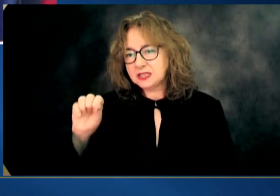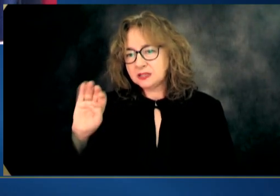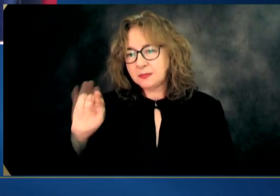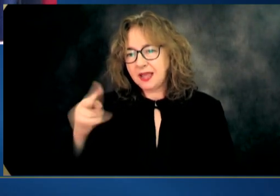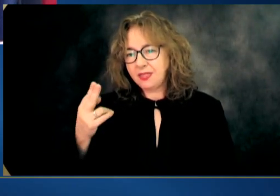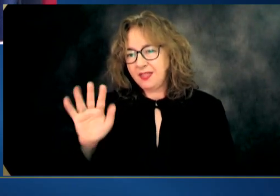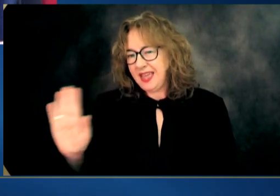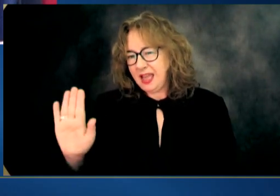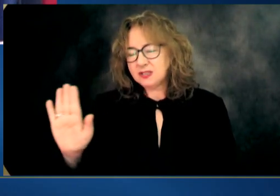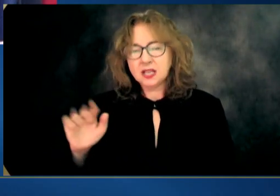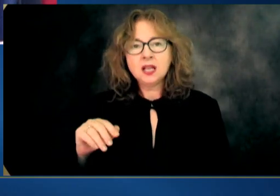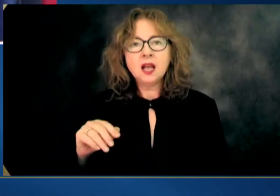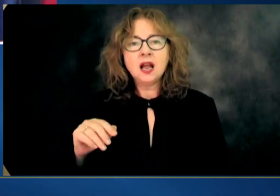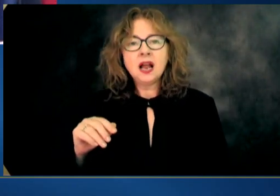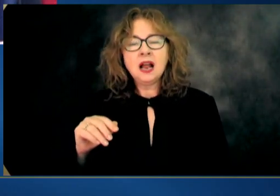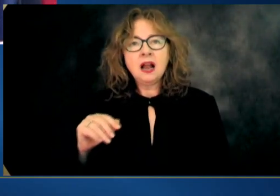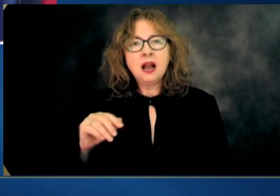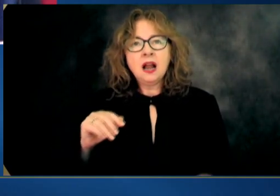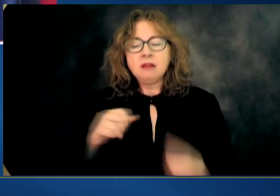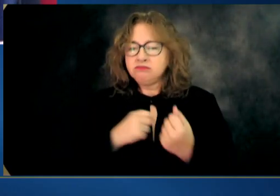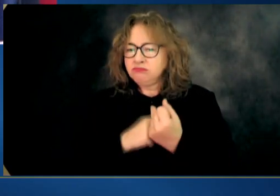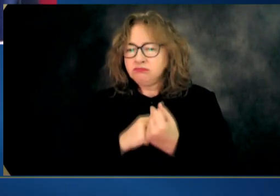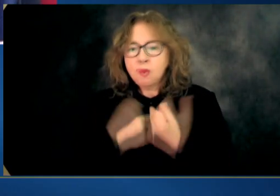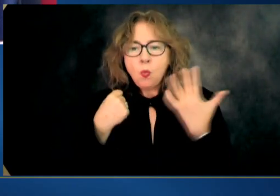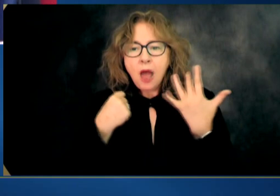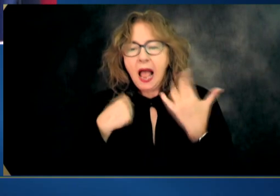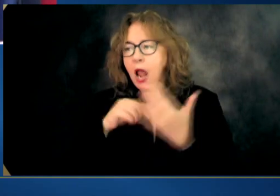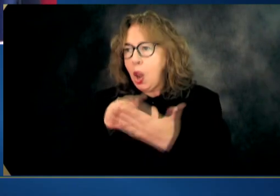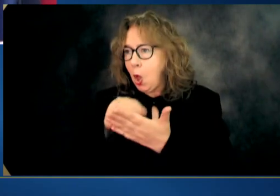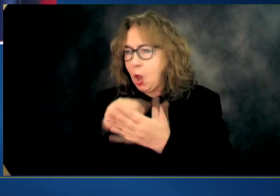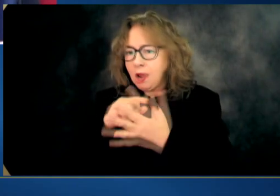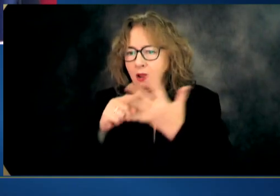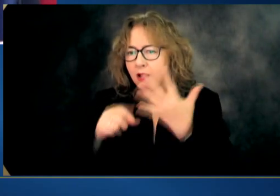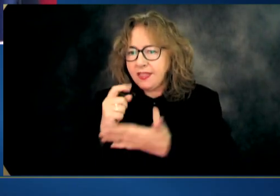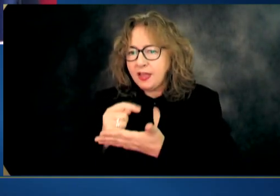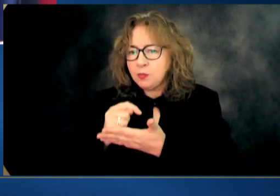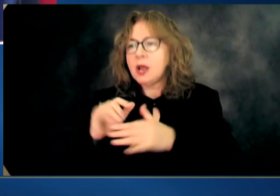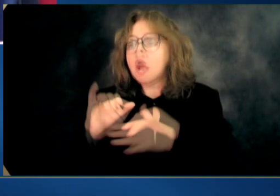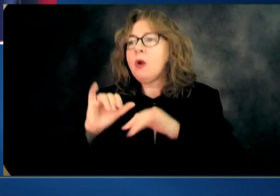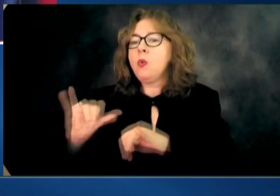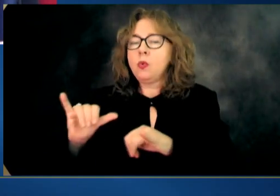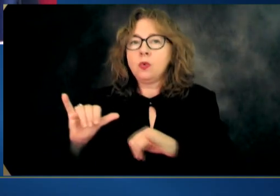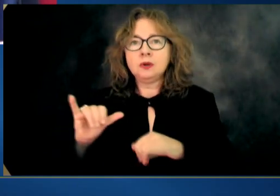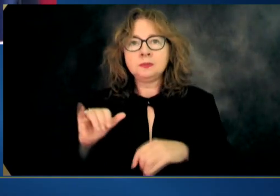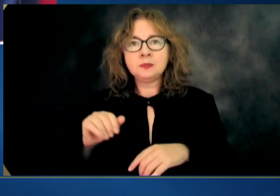where I learned about my therapeutics. It's also there that I learned about patient navigators